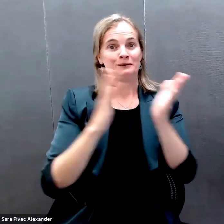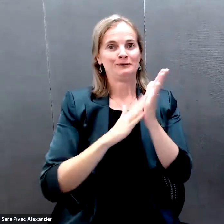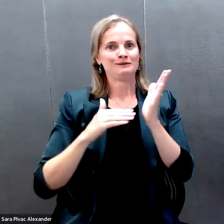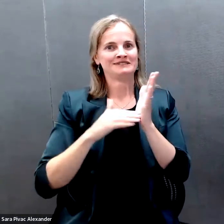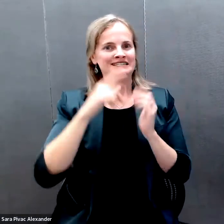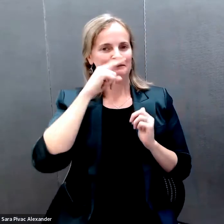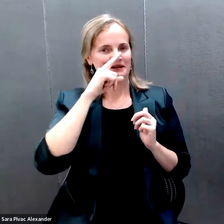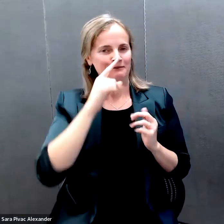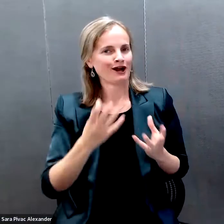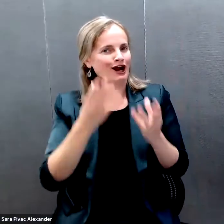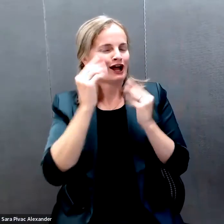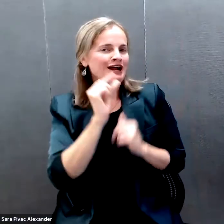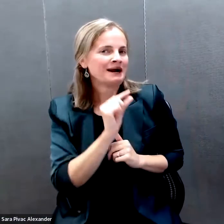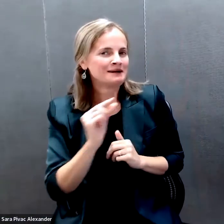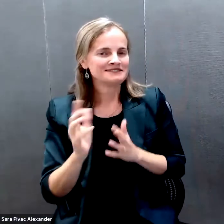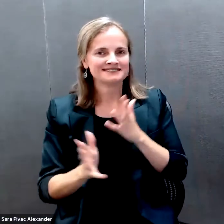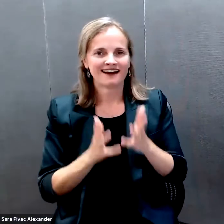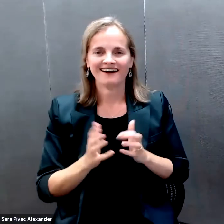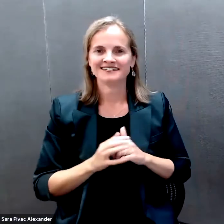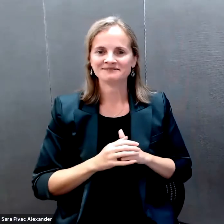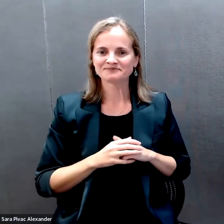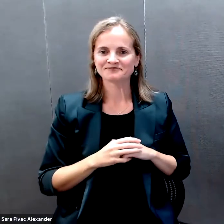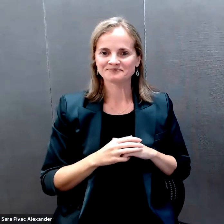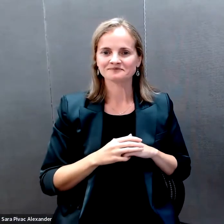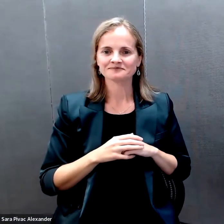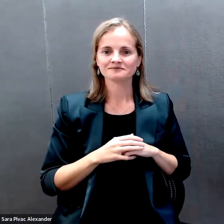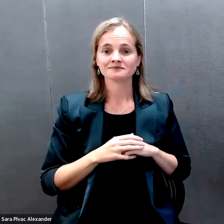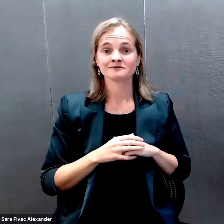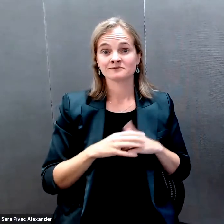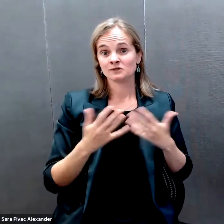and to encourage people all over New Zealand to learn a little bit of sign language